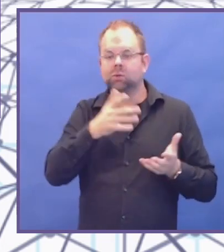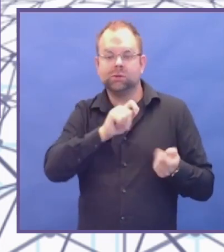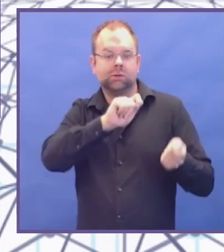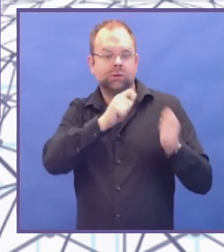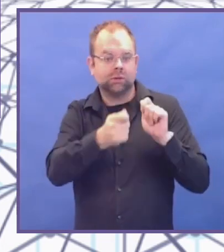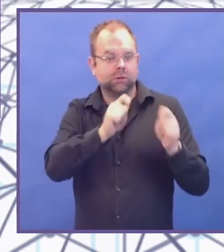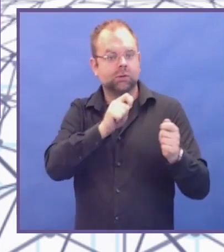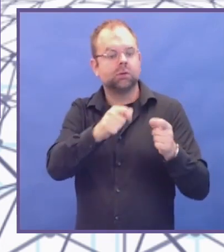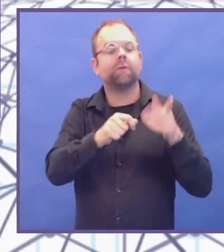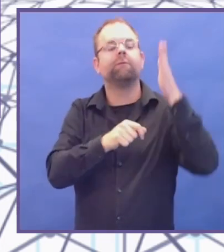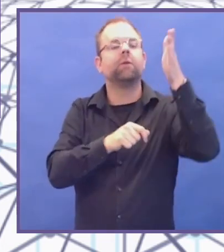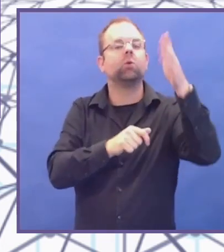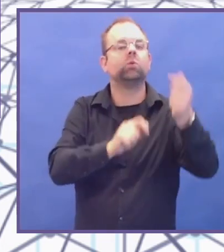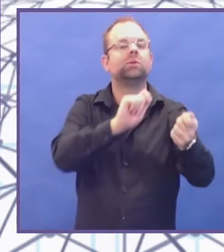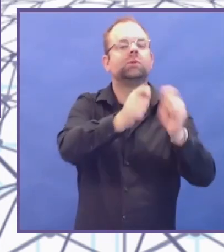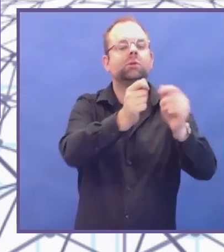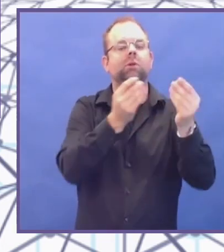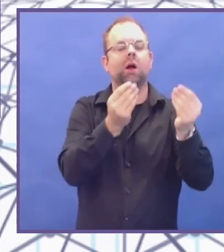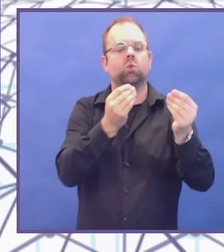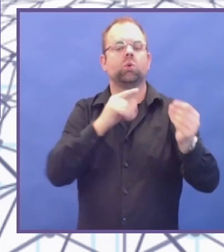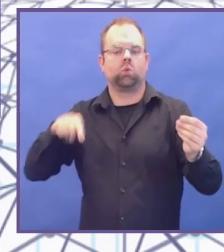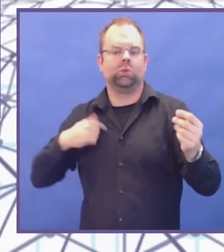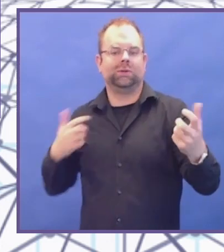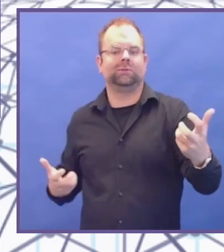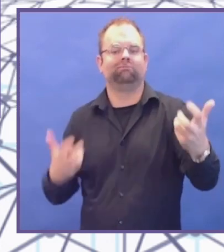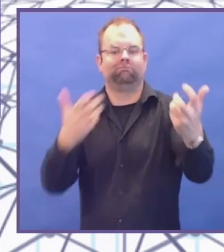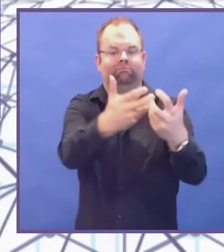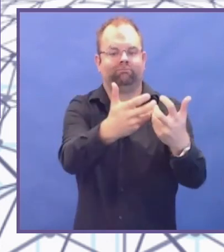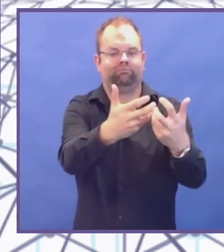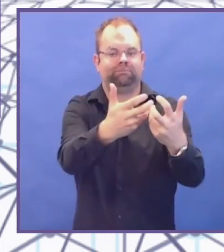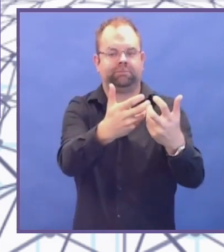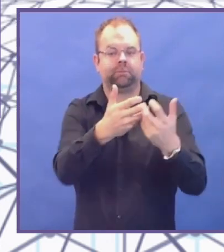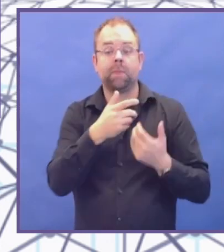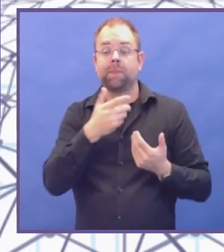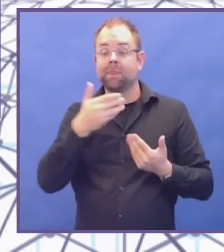and connect this with the increasing or decreasing numbers of individuals in each